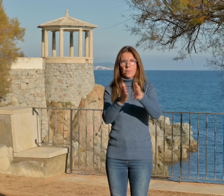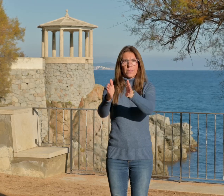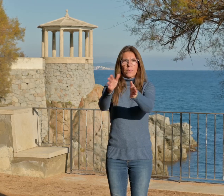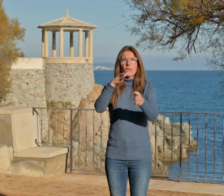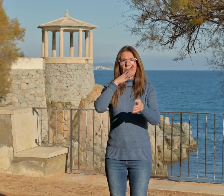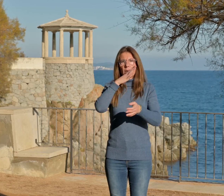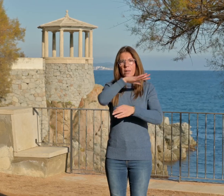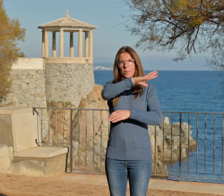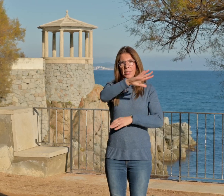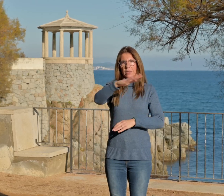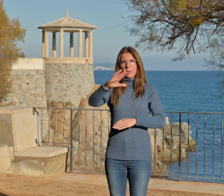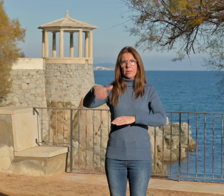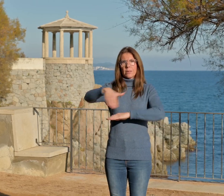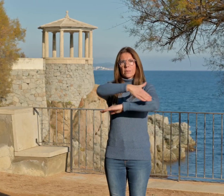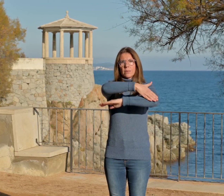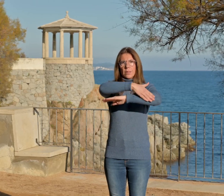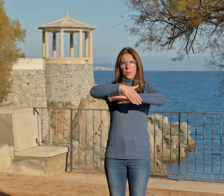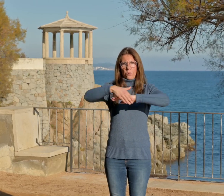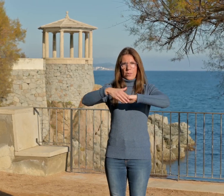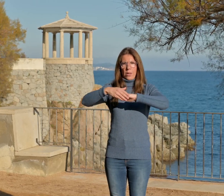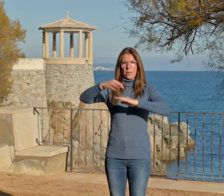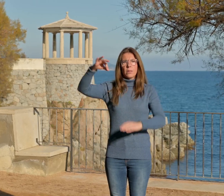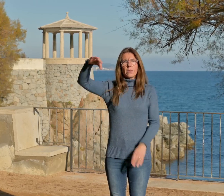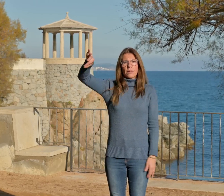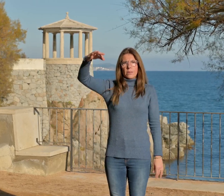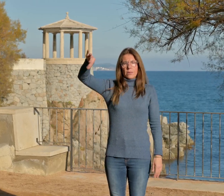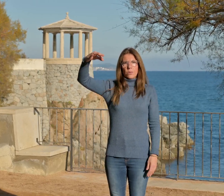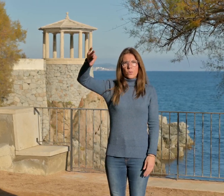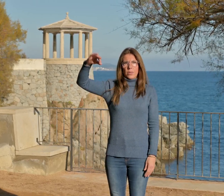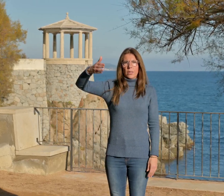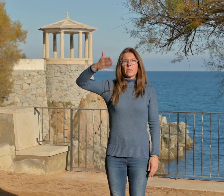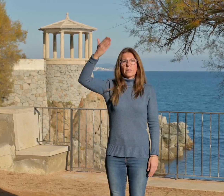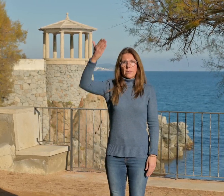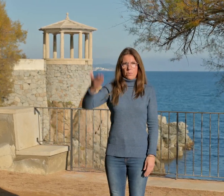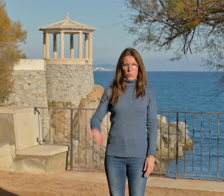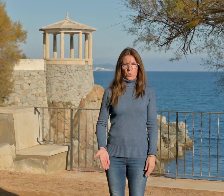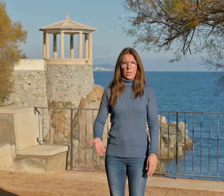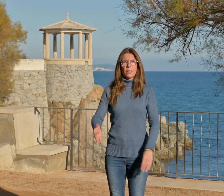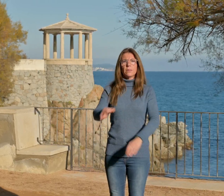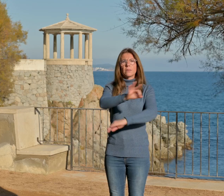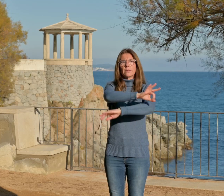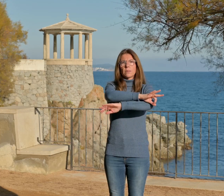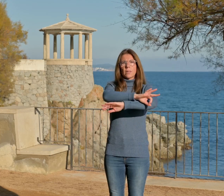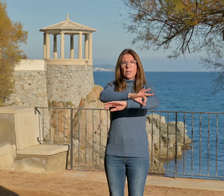the only coastal path with architectural character in Costa Brava,